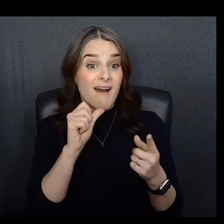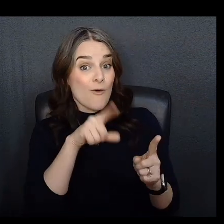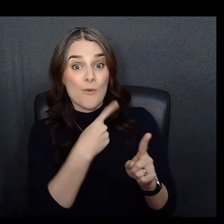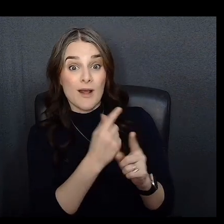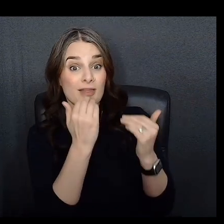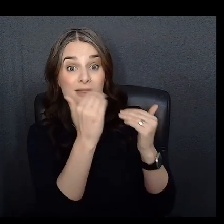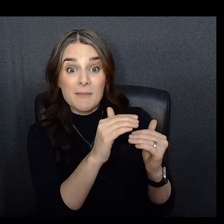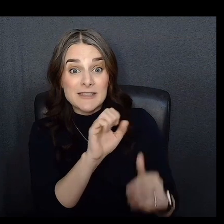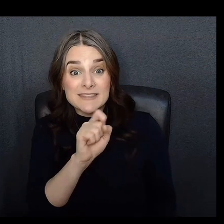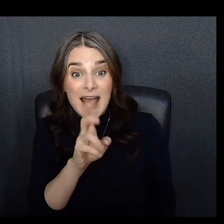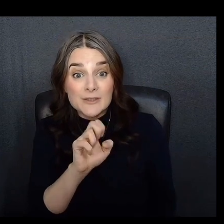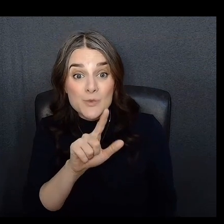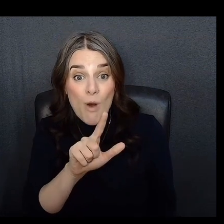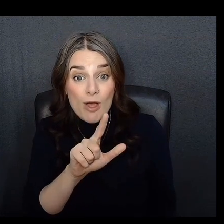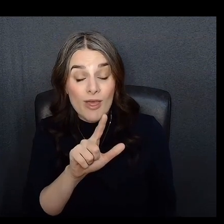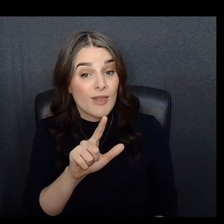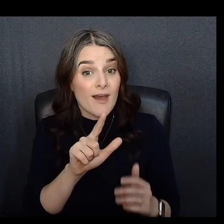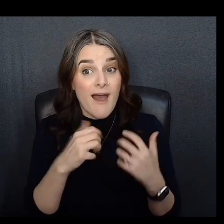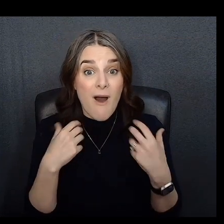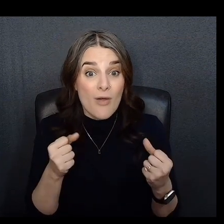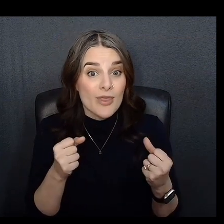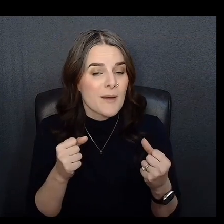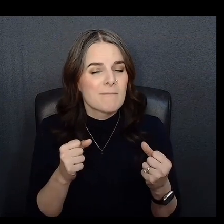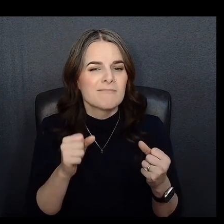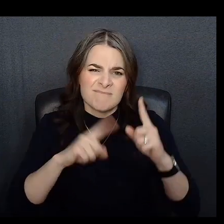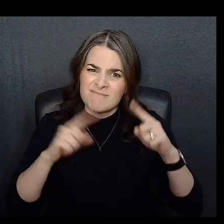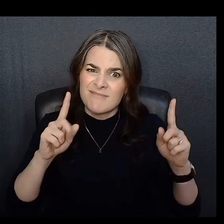That includes all kinds of topics, but sexual health is our focus for today.